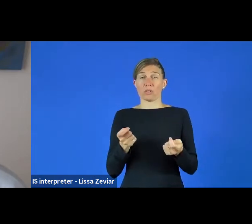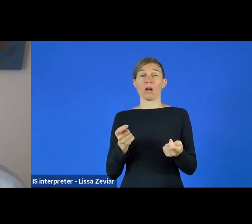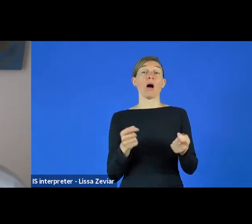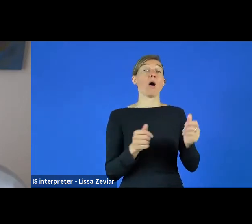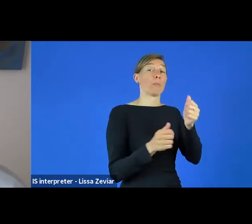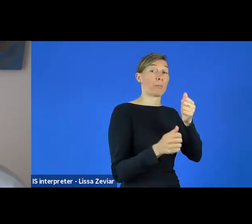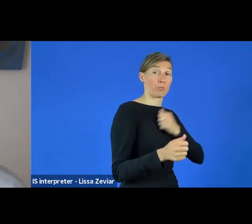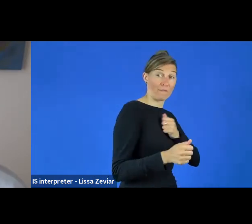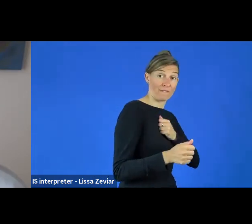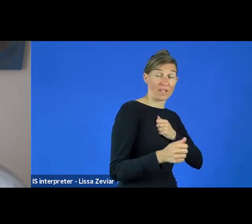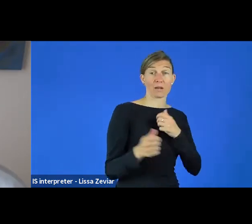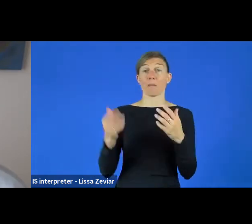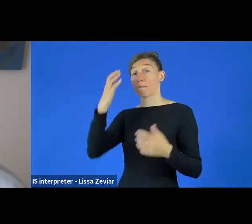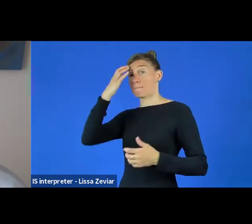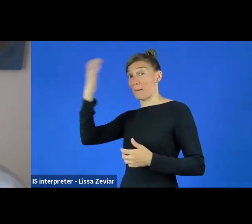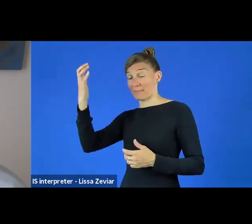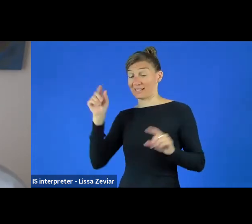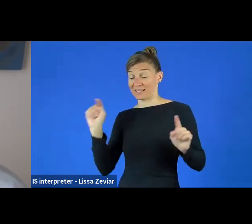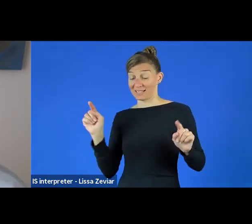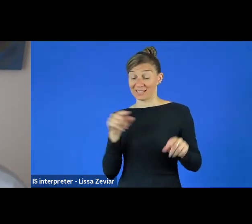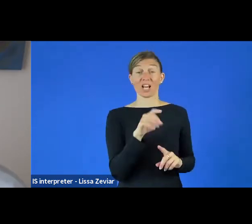European standardisation is a private activity.